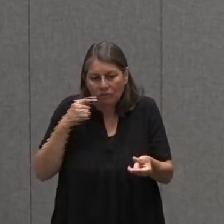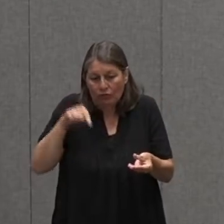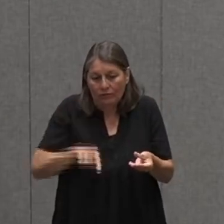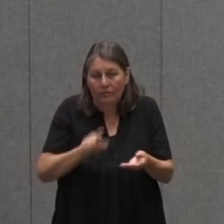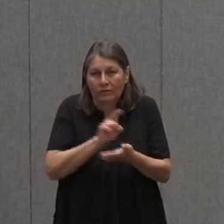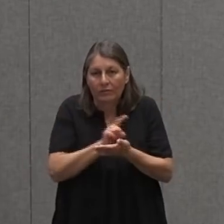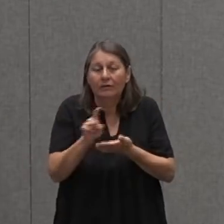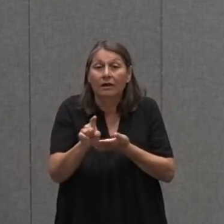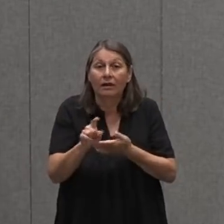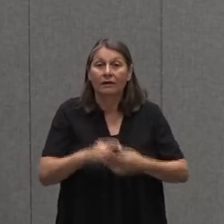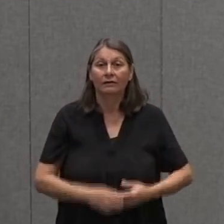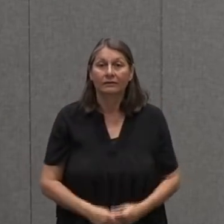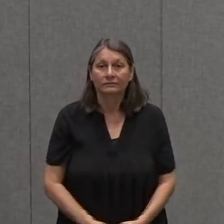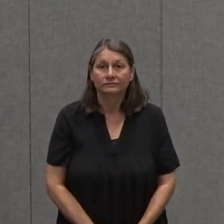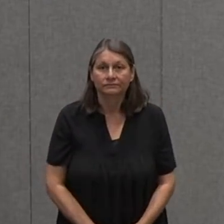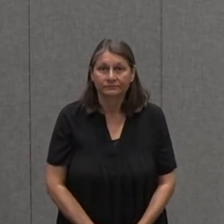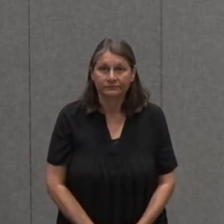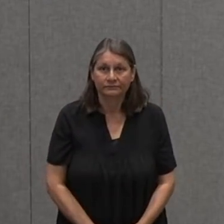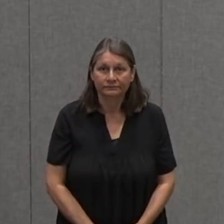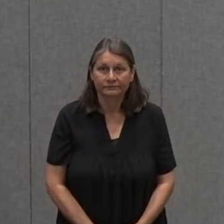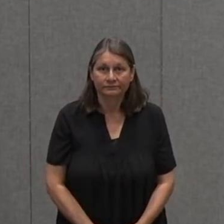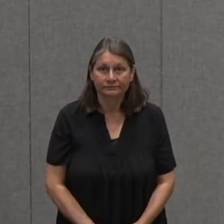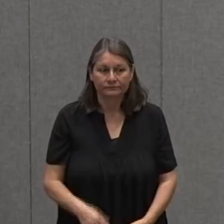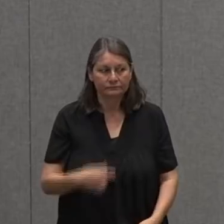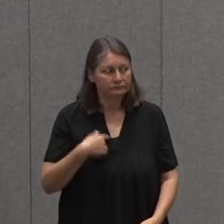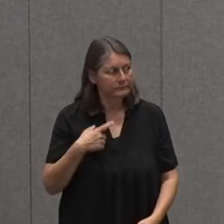So I'm gonna have to go more quickly than I thought I was.